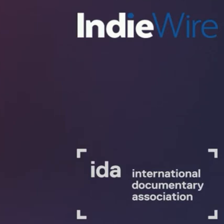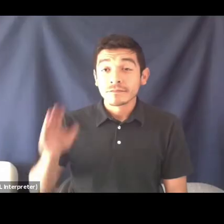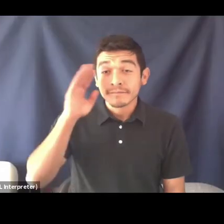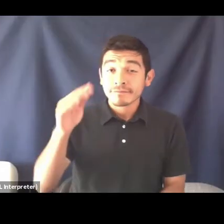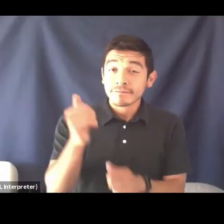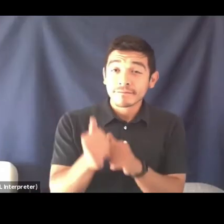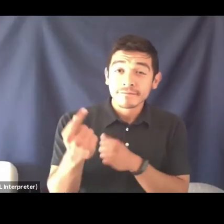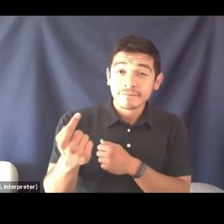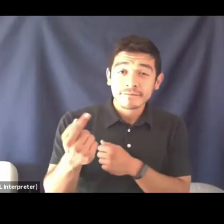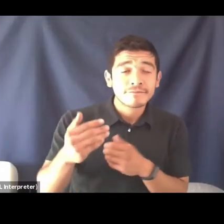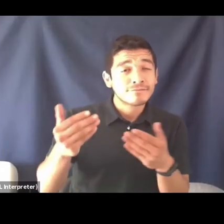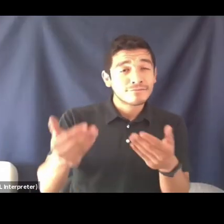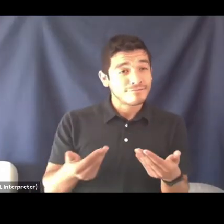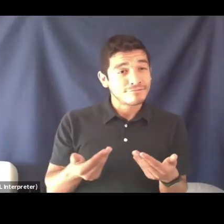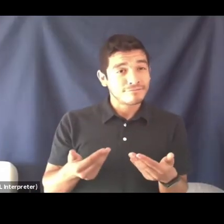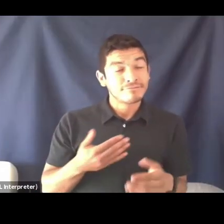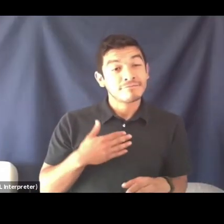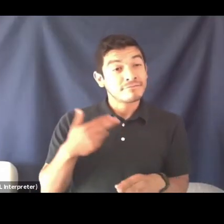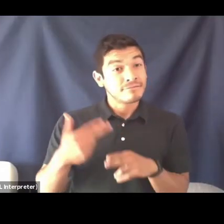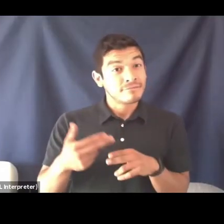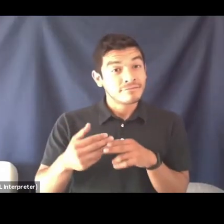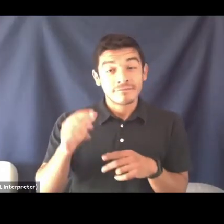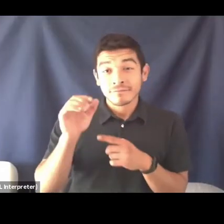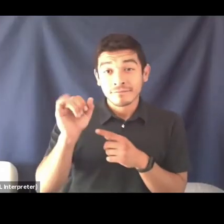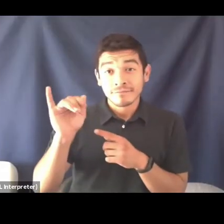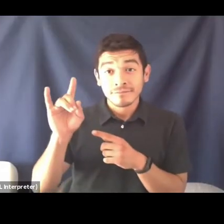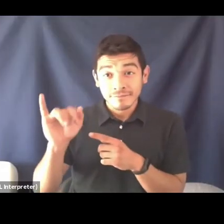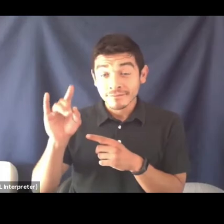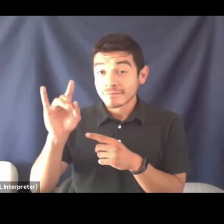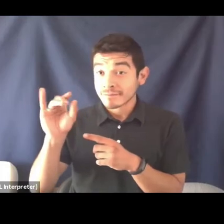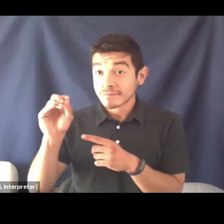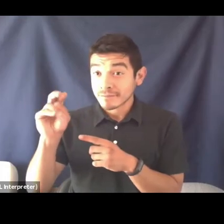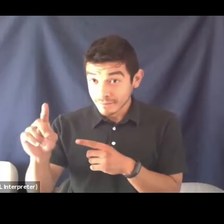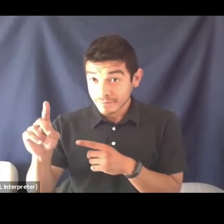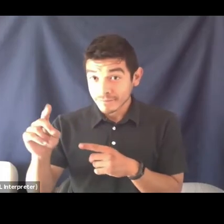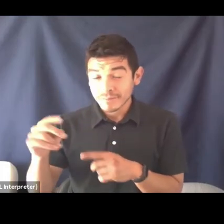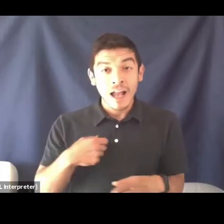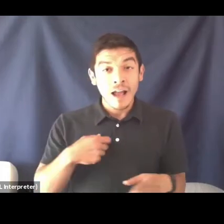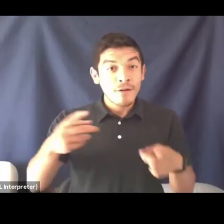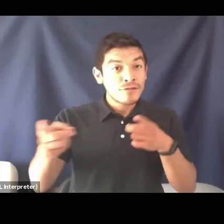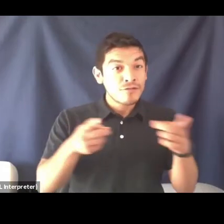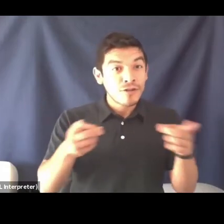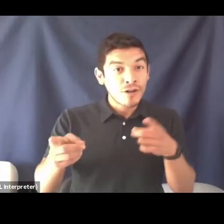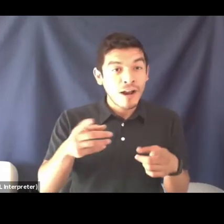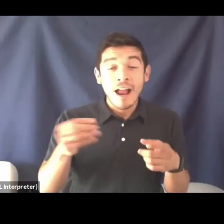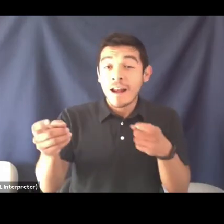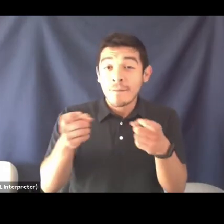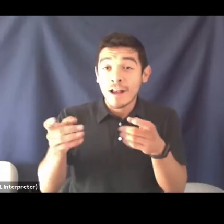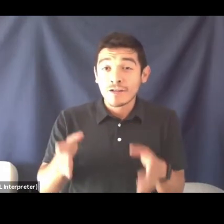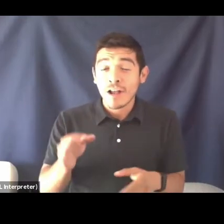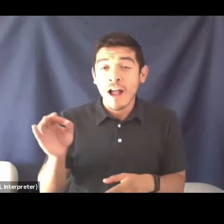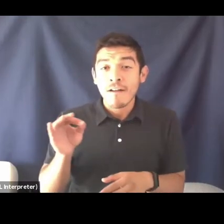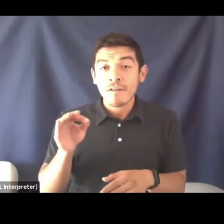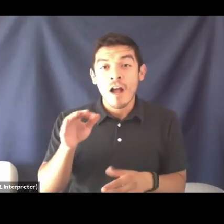Welcome, my name is Cassidy Dimon. I'm the director, the manager of public programs and events here